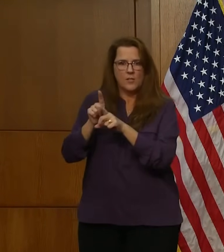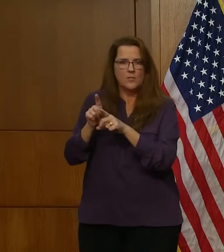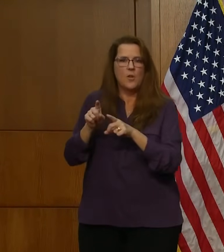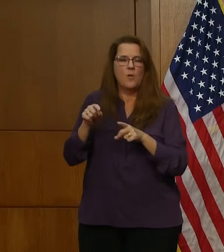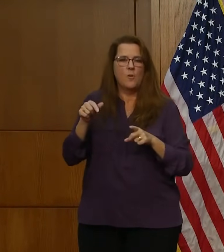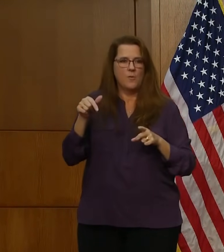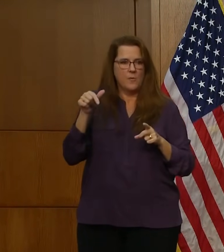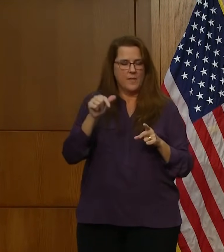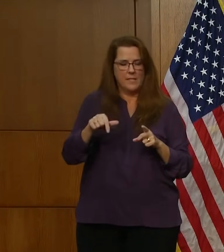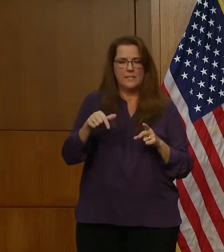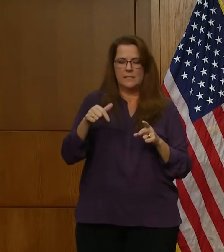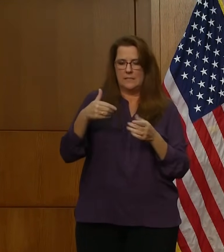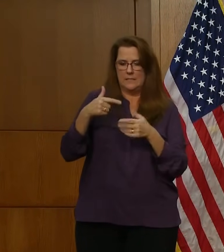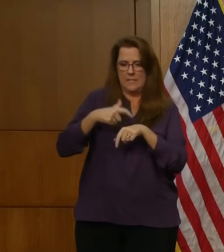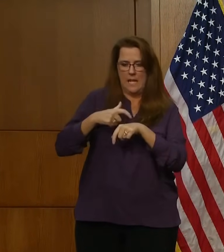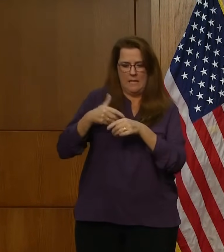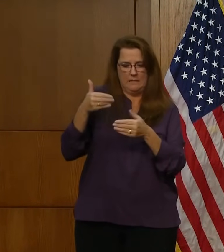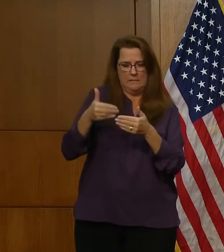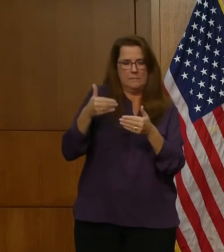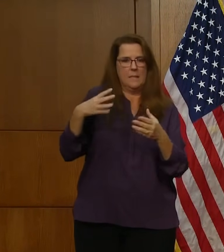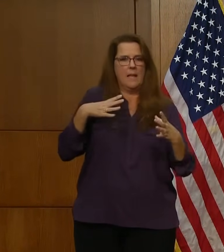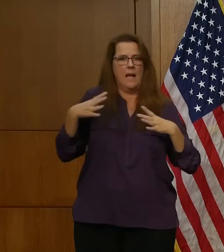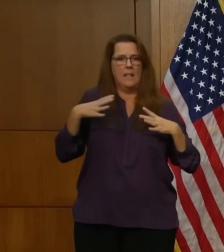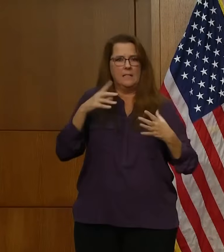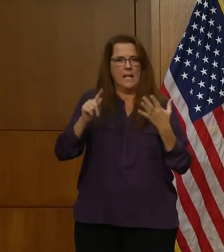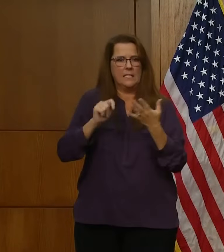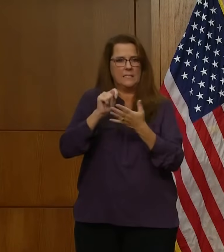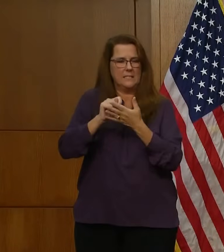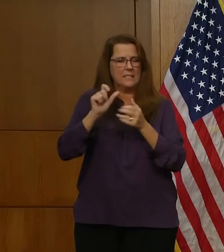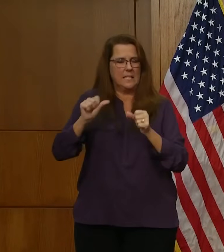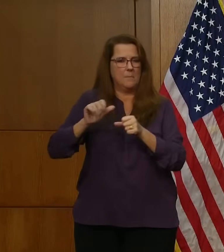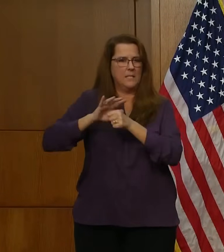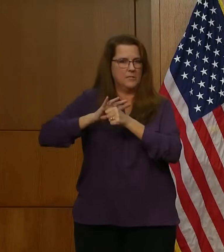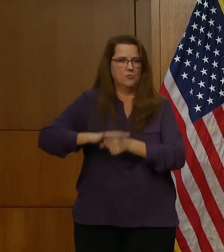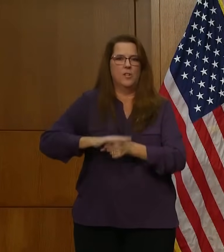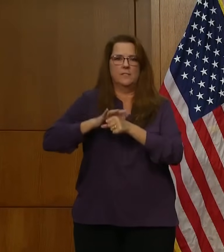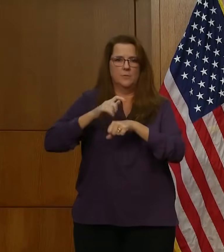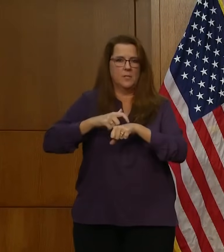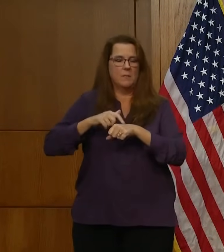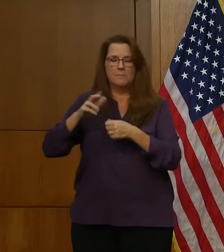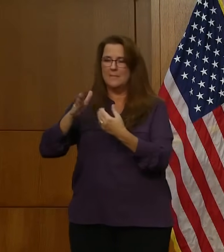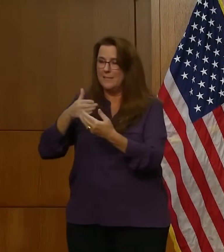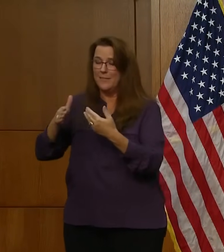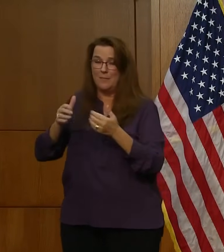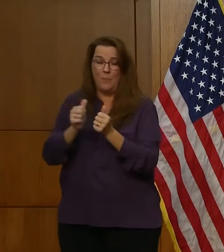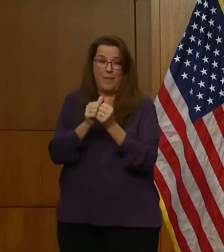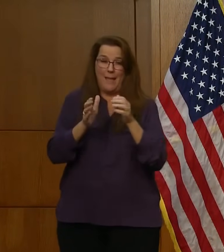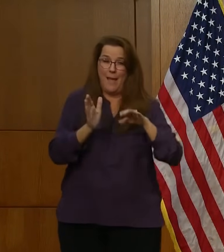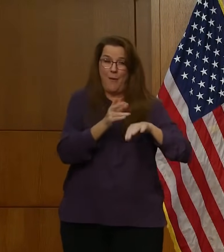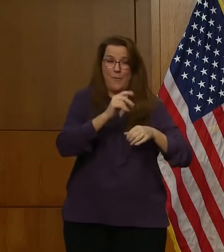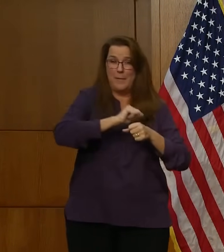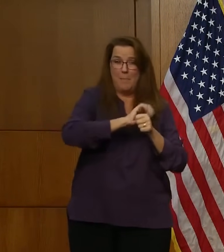KNOW THAT WE'RE IN THE MIDST OF A STRANGE HOLIDAY SEASON. AND THIS CAN BE A VERY STRESSFUL